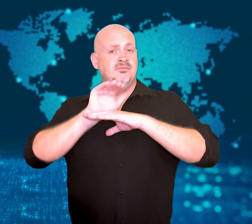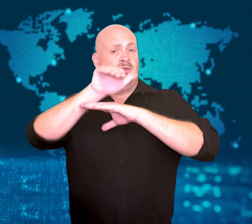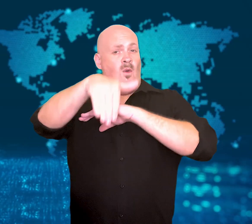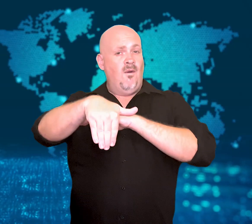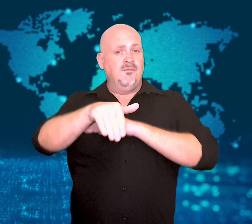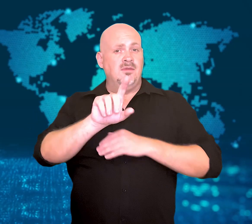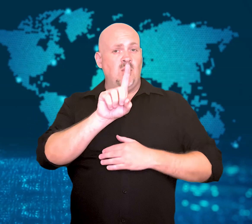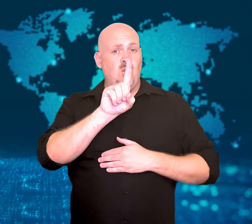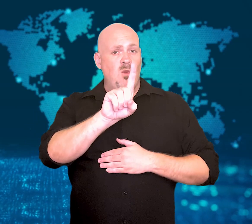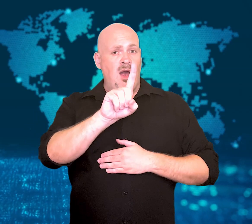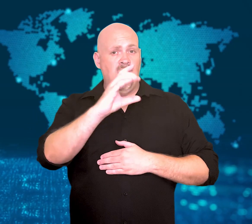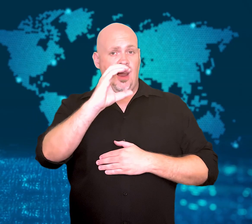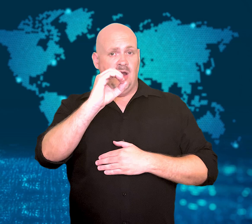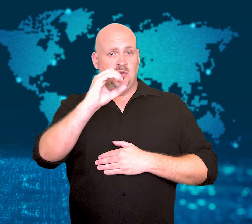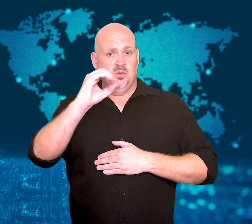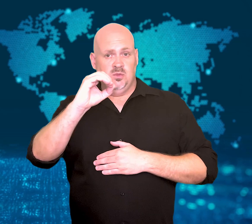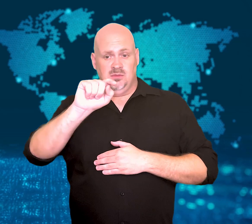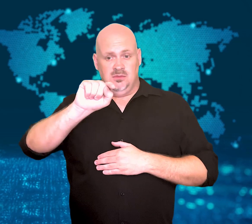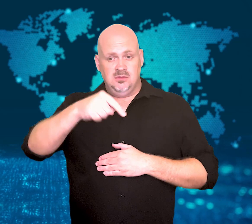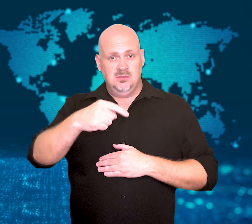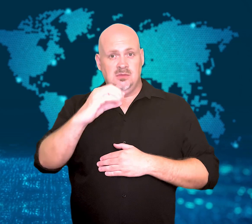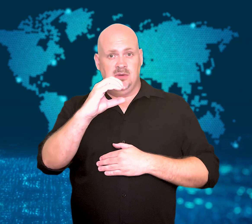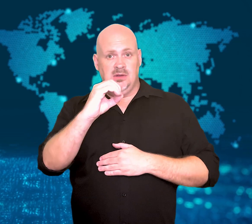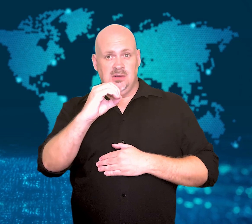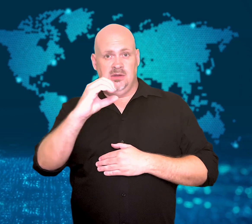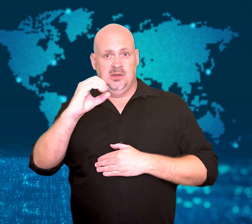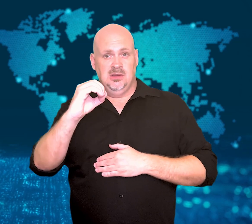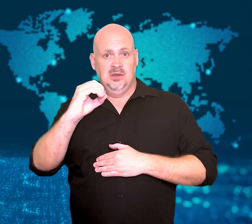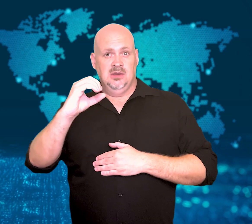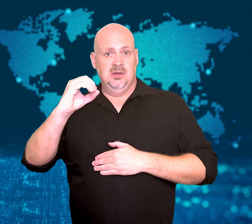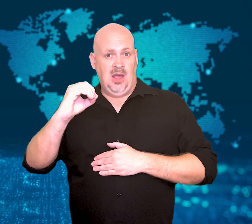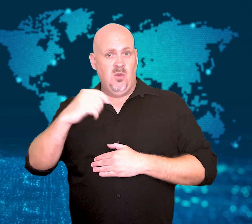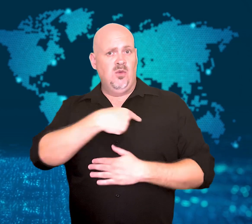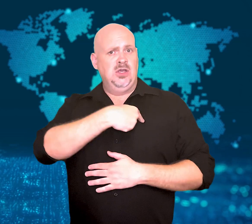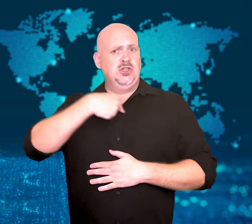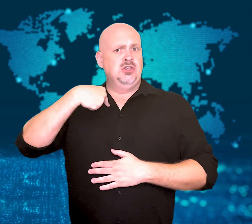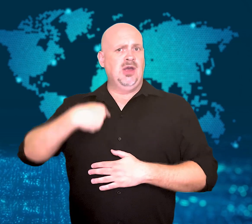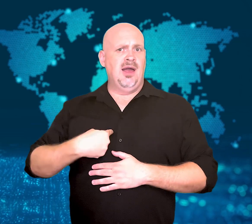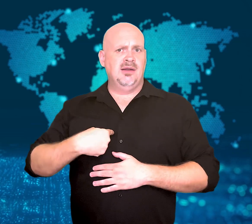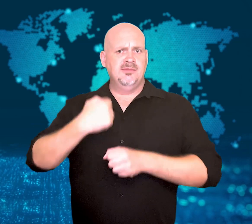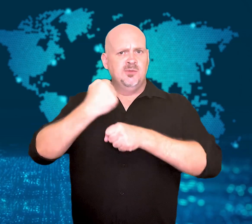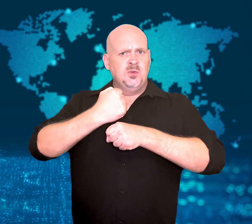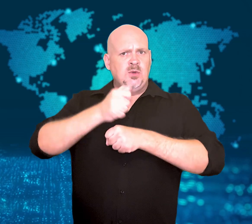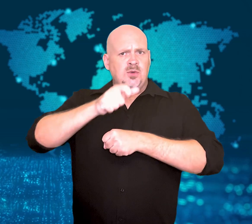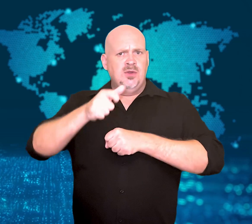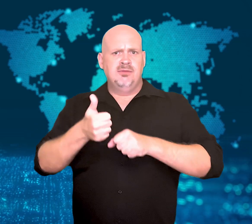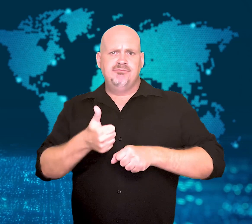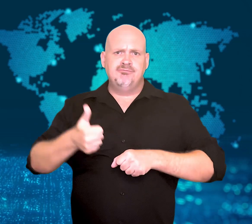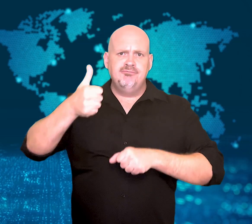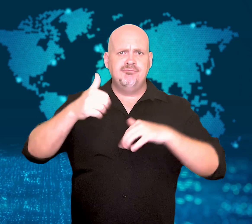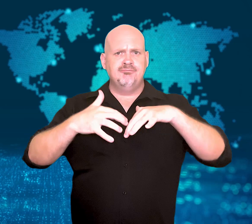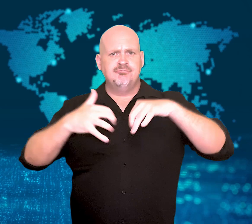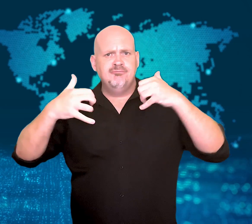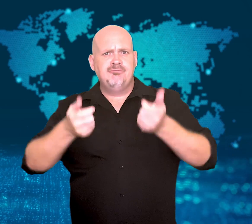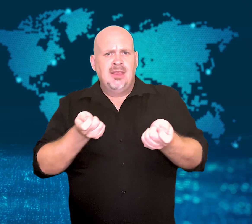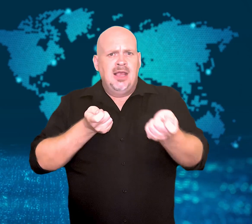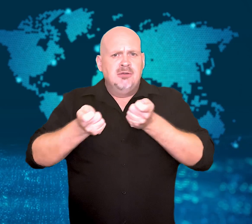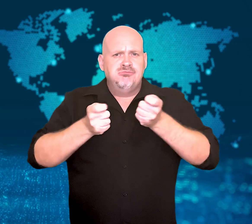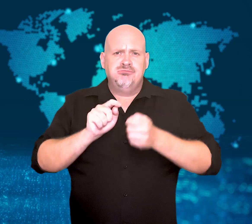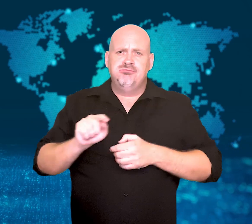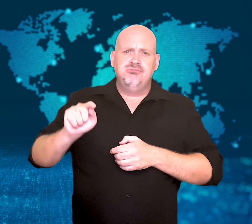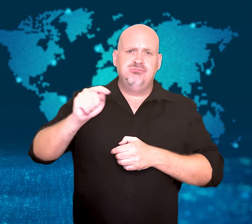[GAVIN]: Over 100,000 Chinese officials attended an emergency meeting